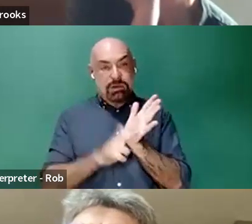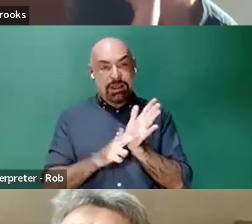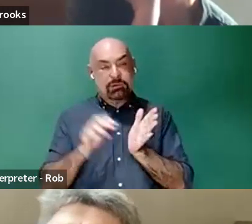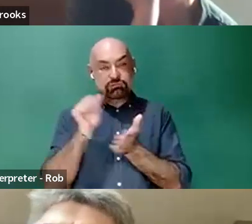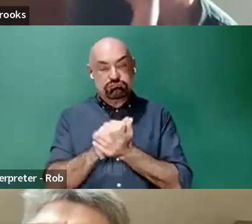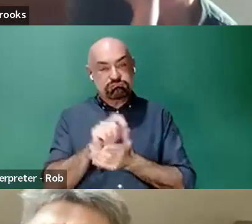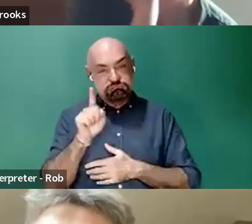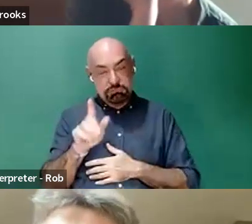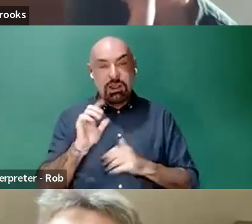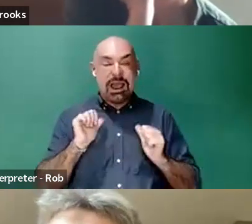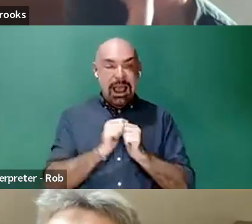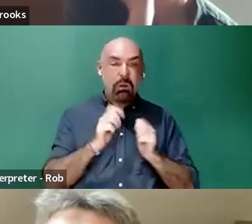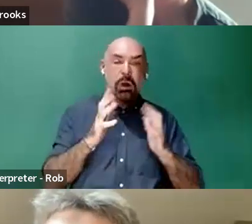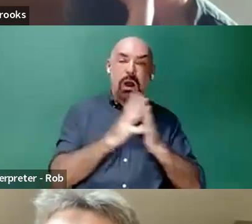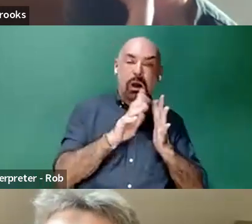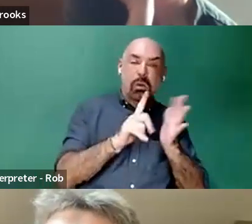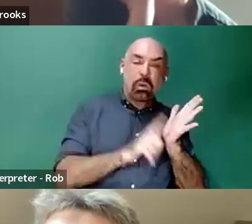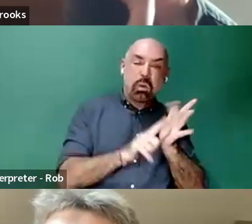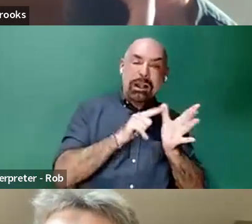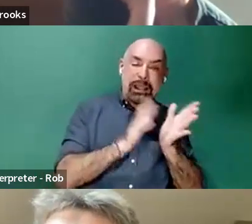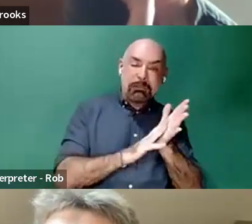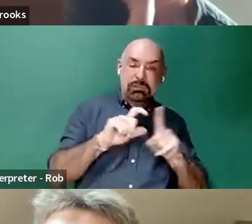approached William Demant for the funding was in order to be able to make it